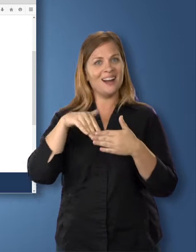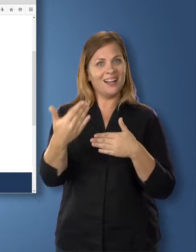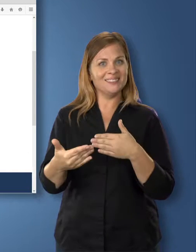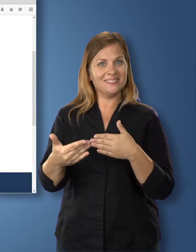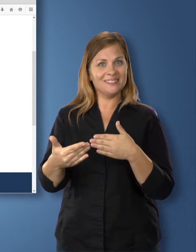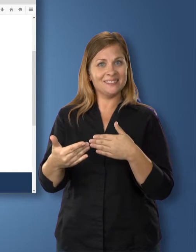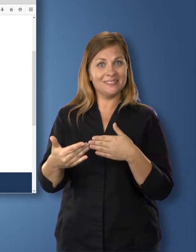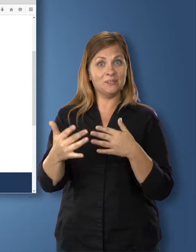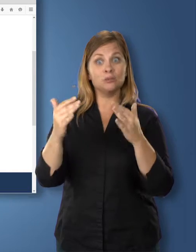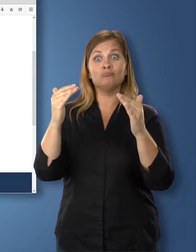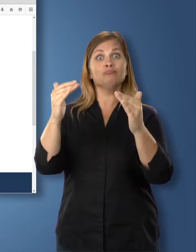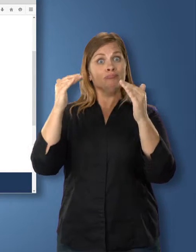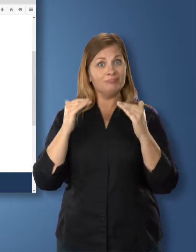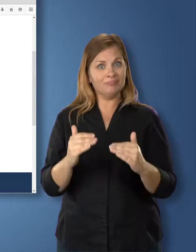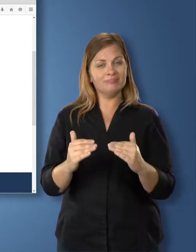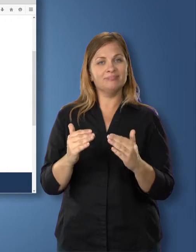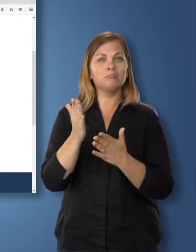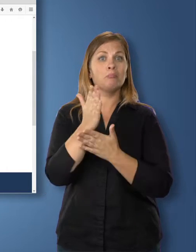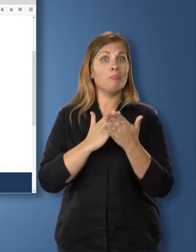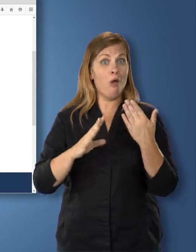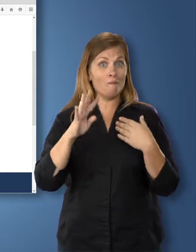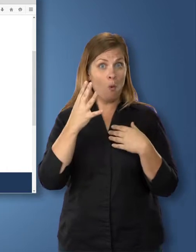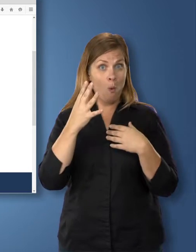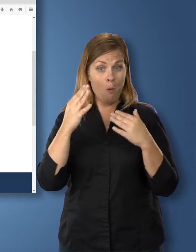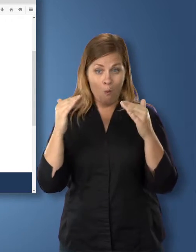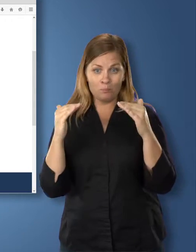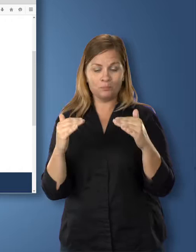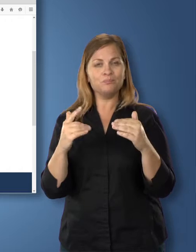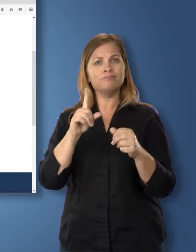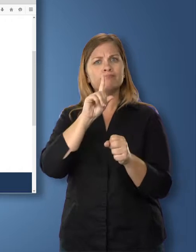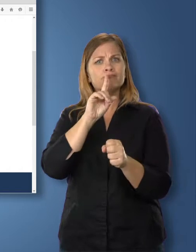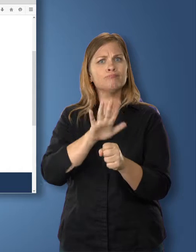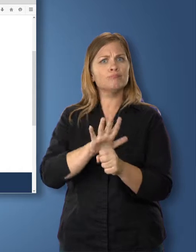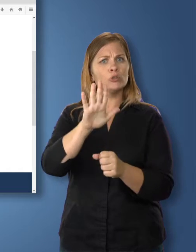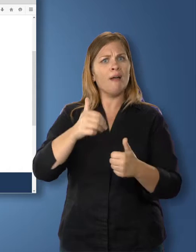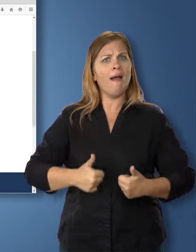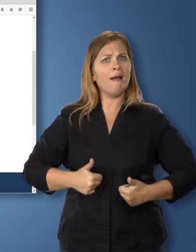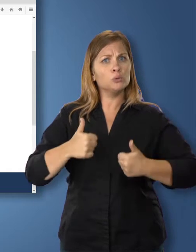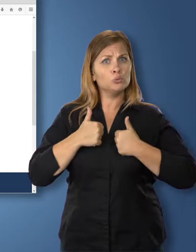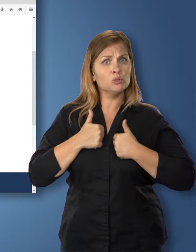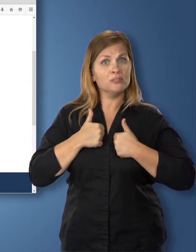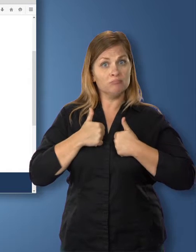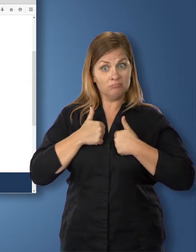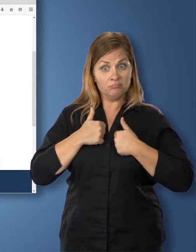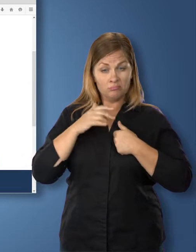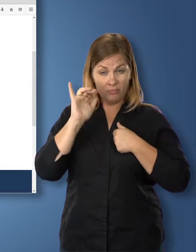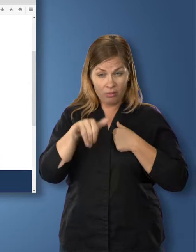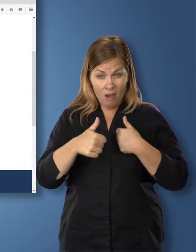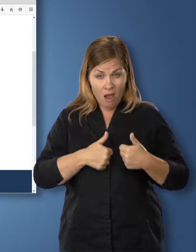Now click "Next." In Step 4, you need to verify your address.